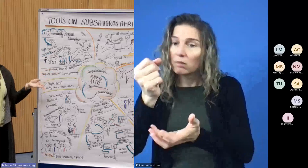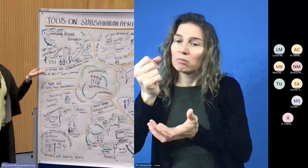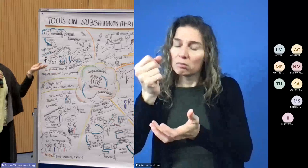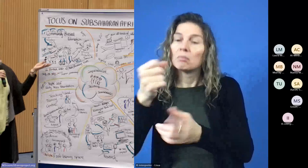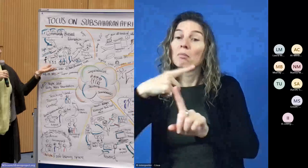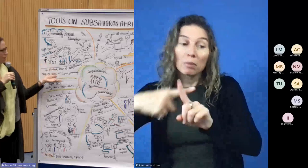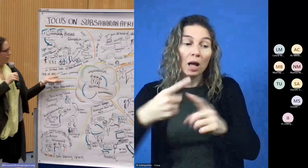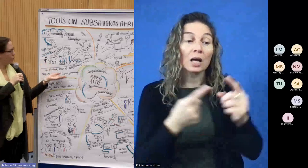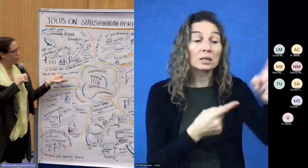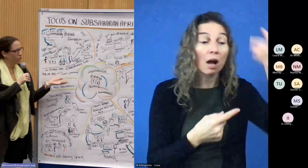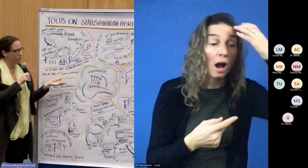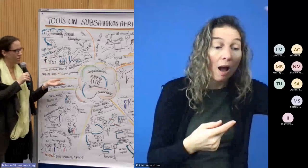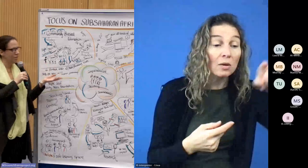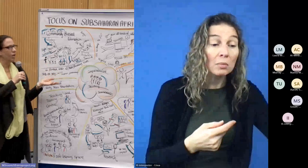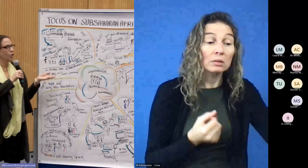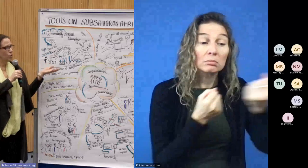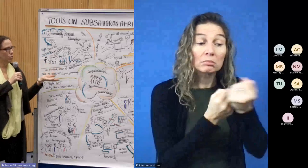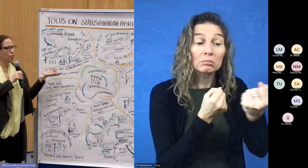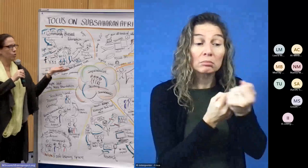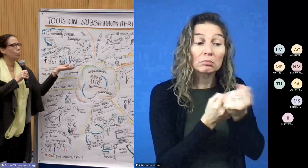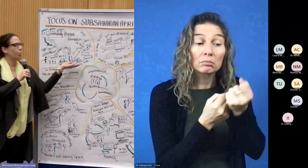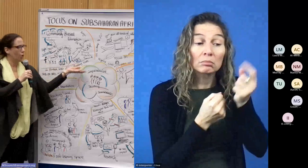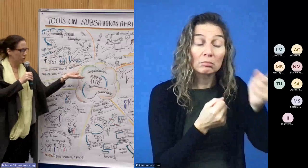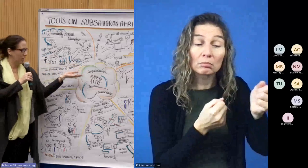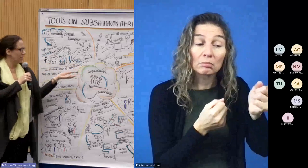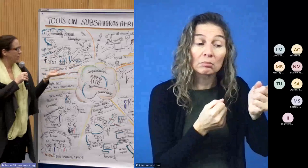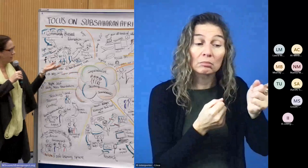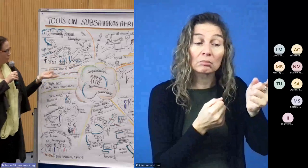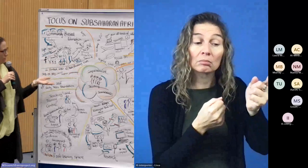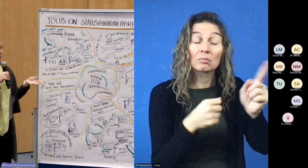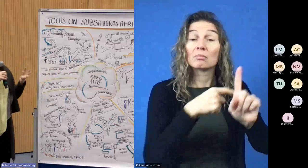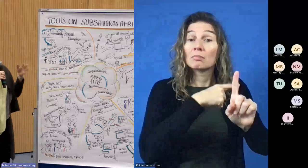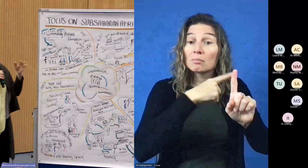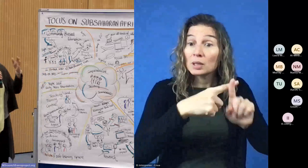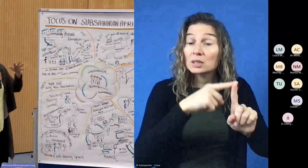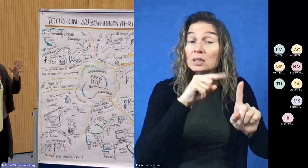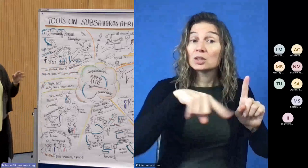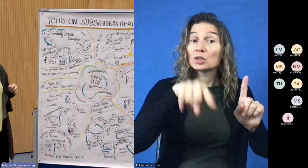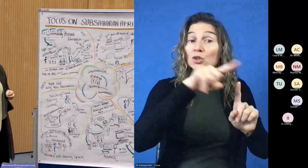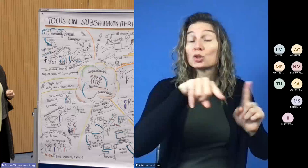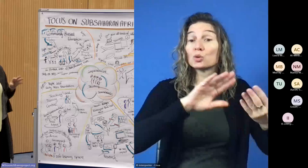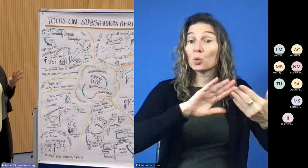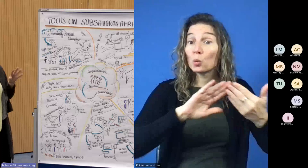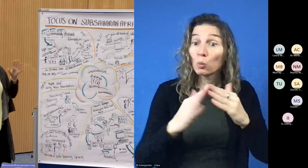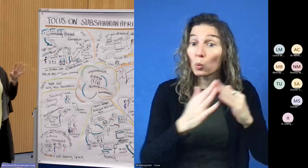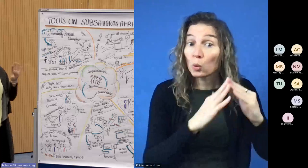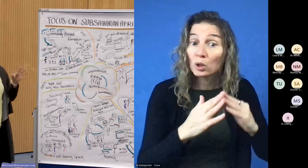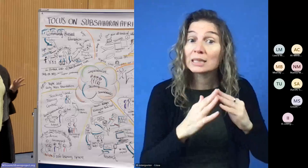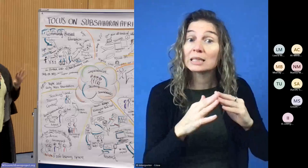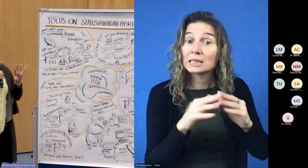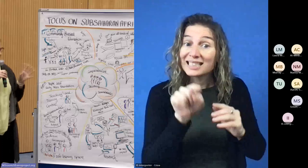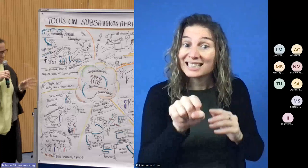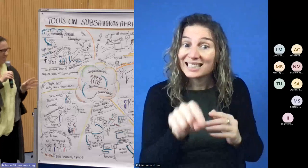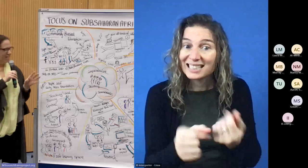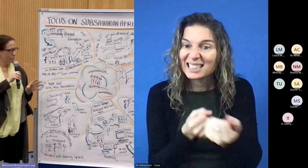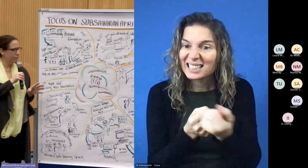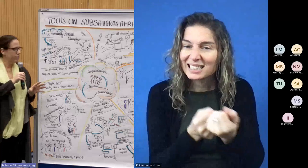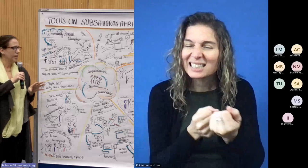and communities to do projects. I think you also mentioned when situations are unstable,